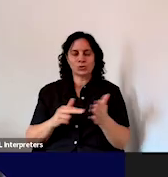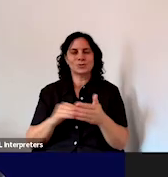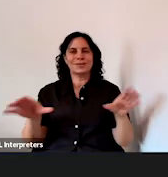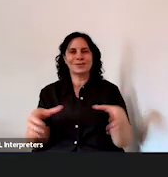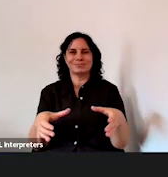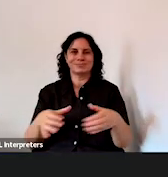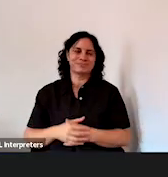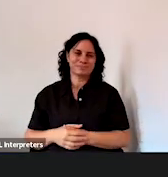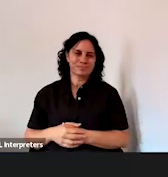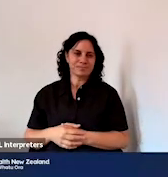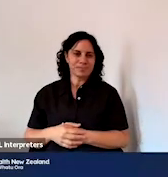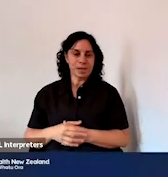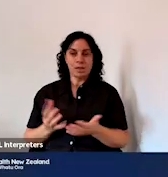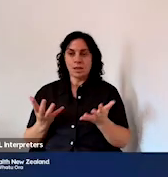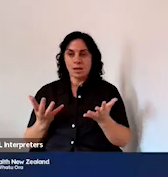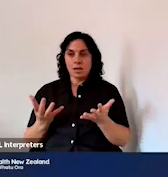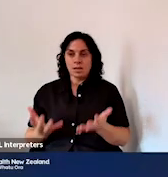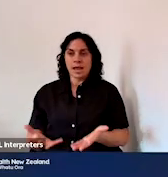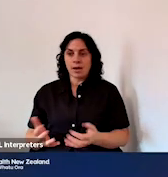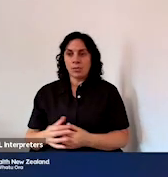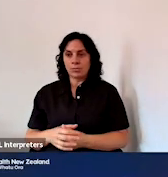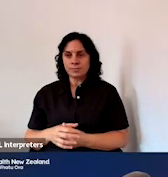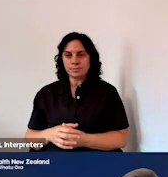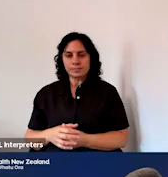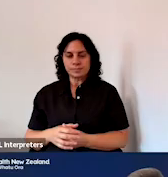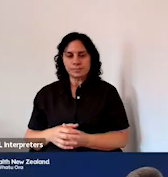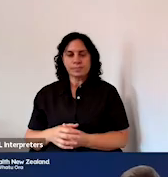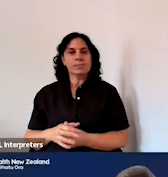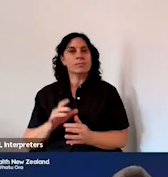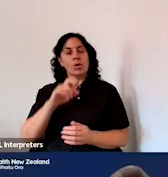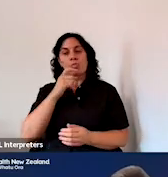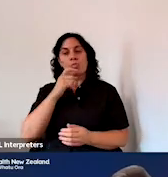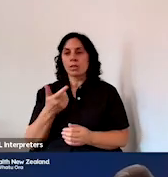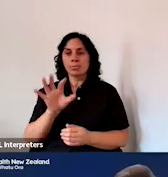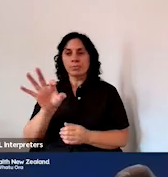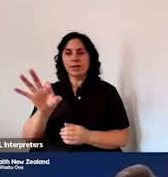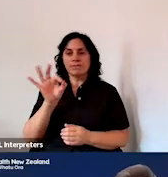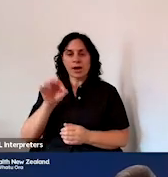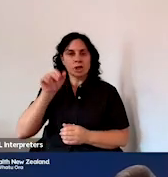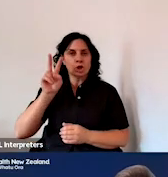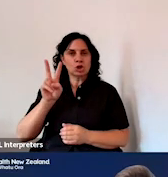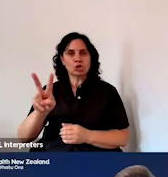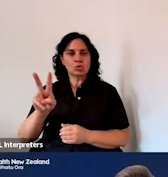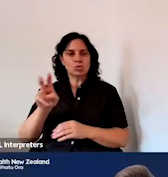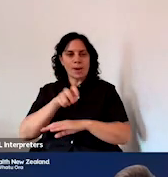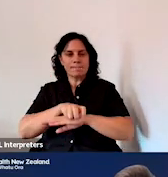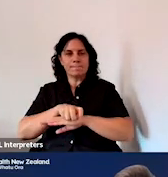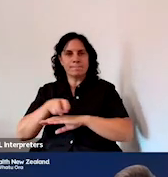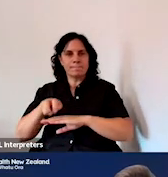So, what we're going to do now is, invite had two panelists to join us on screen.